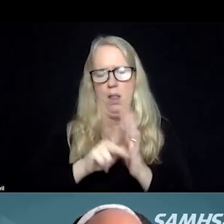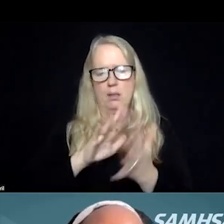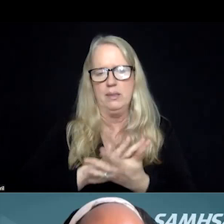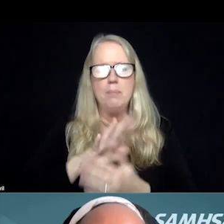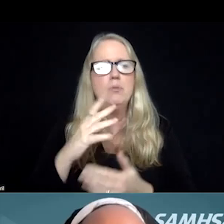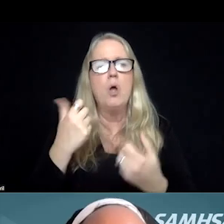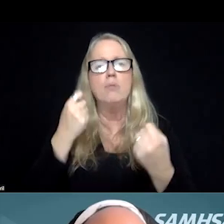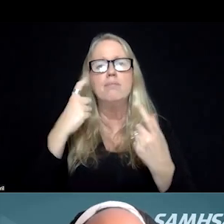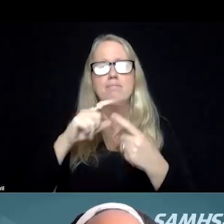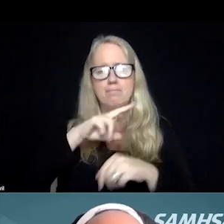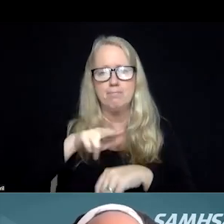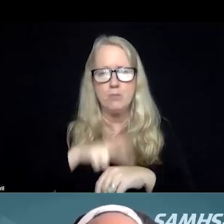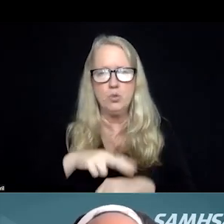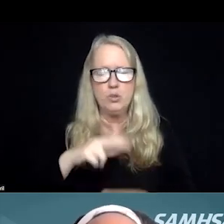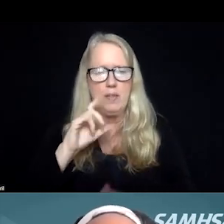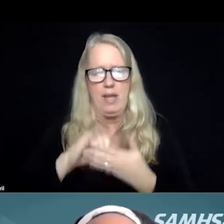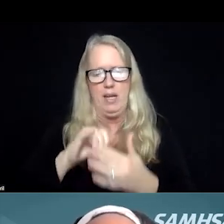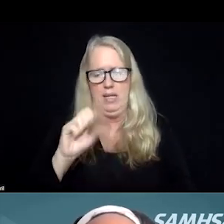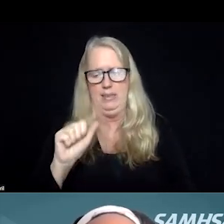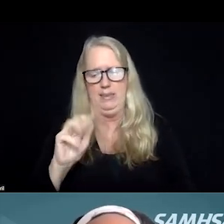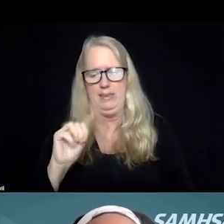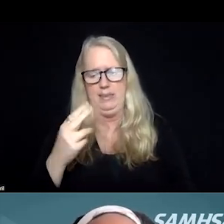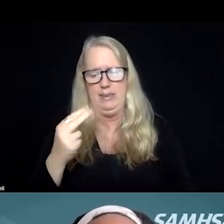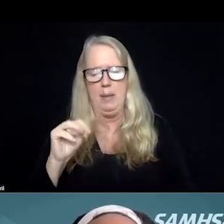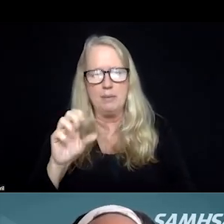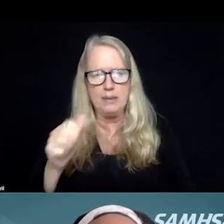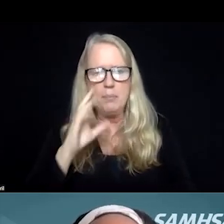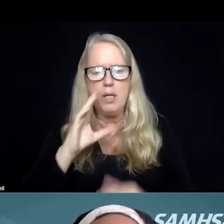USUALLY POLICY ACADEMIES AT SAMHSA ARE FOCUSED ON STATE LEVEL